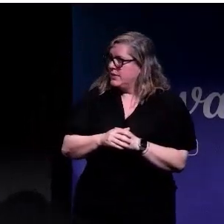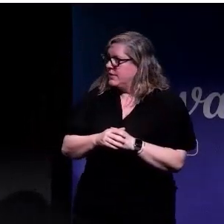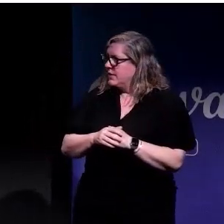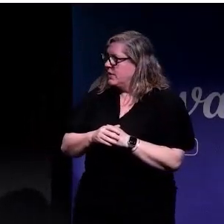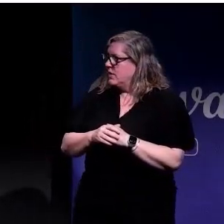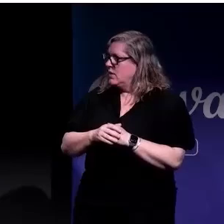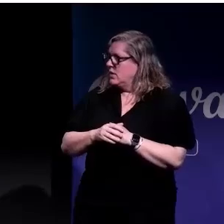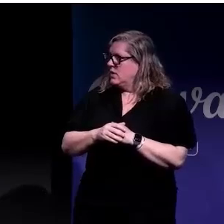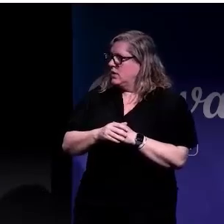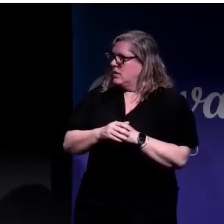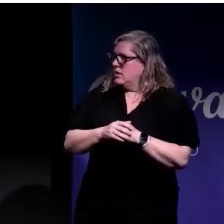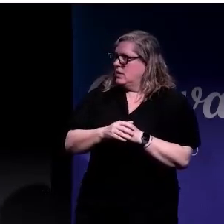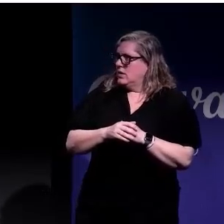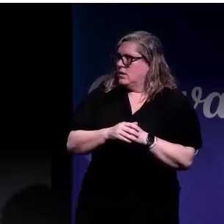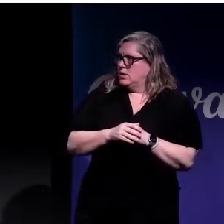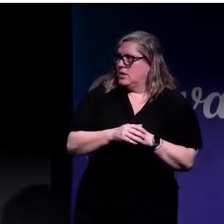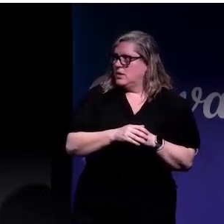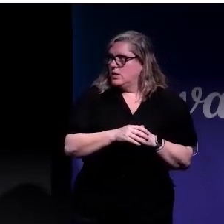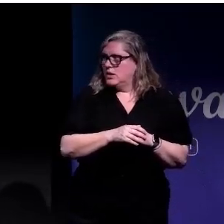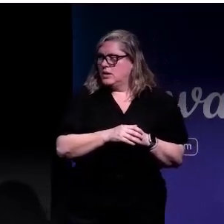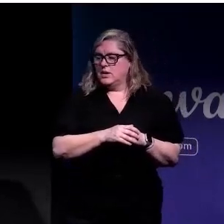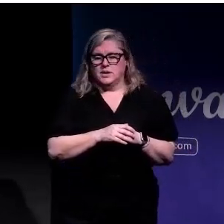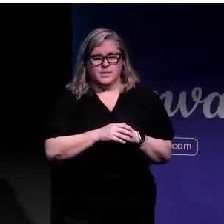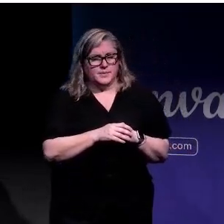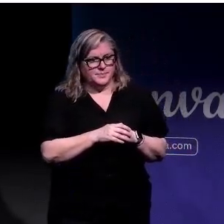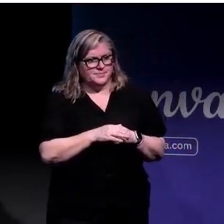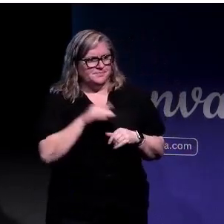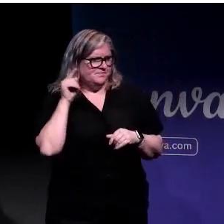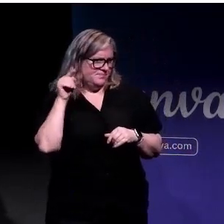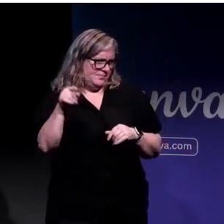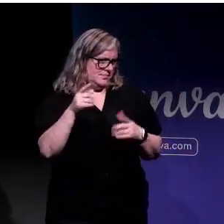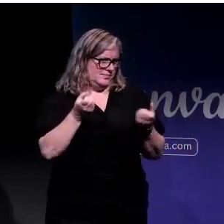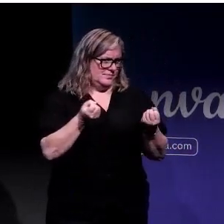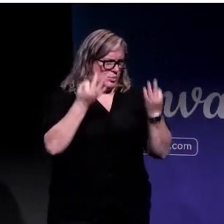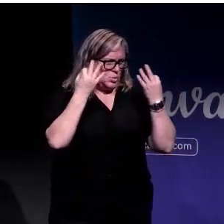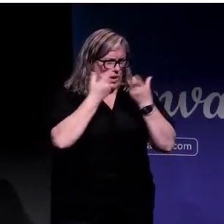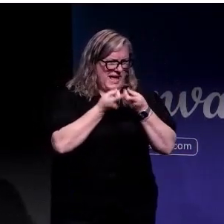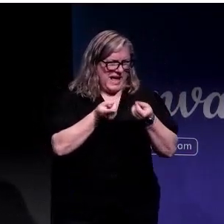you know, the, uh, scaffolds of, uh, academic research, it also isn't